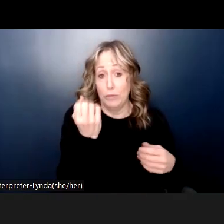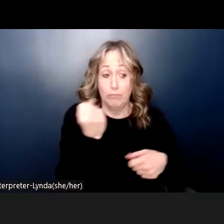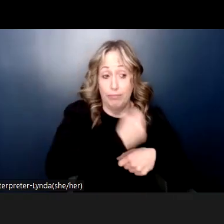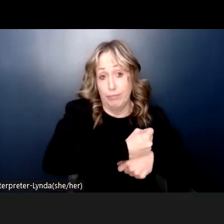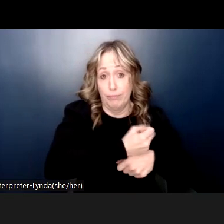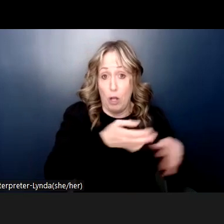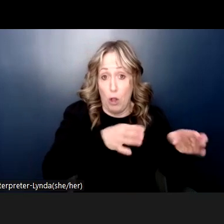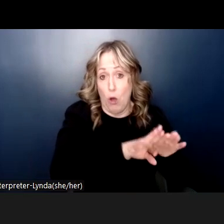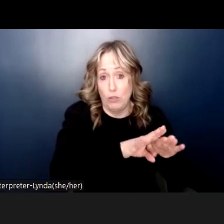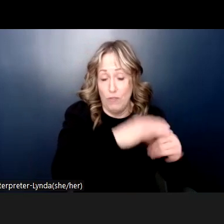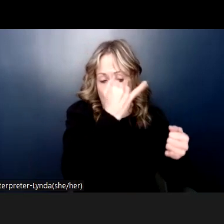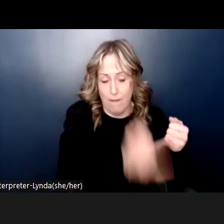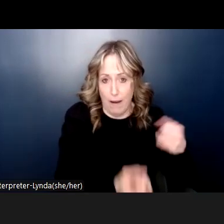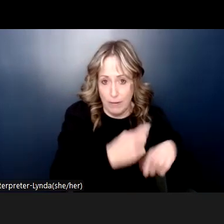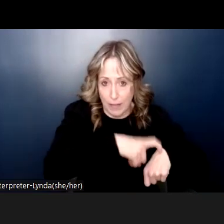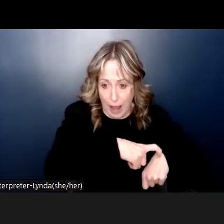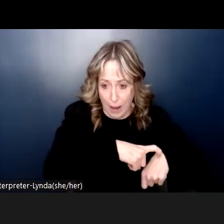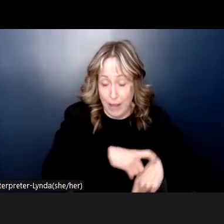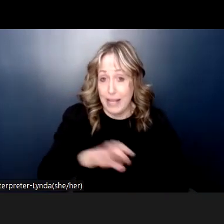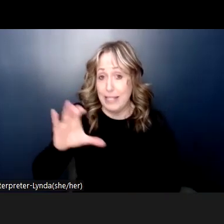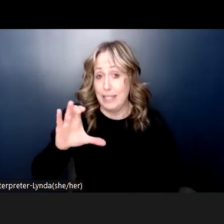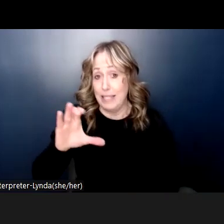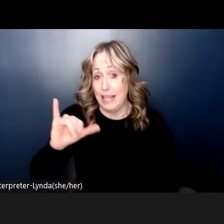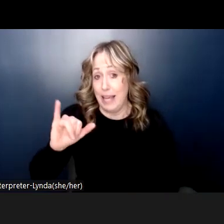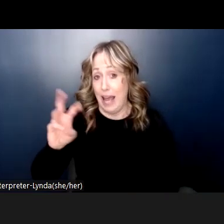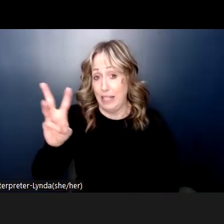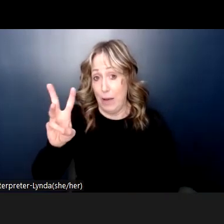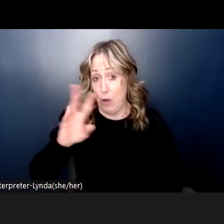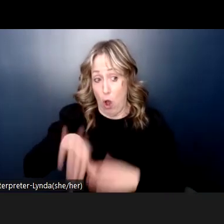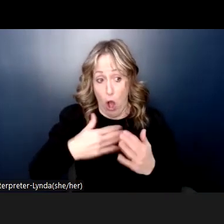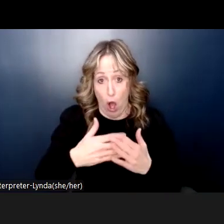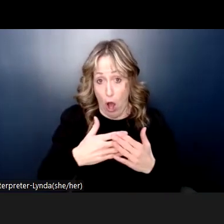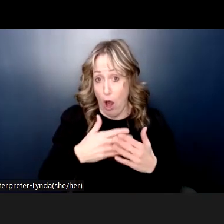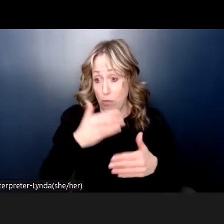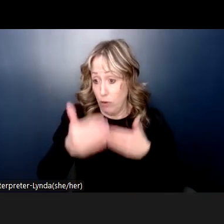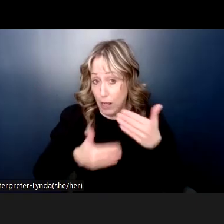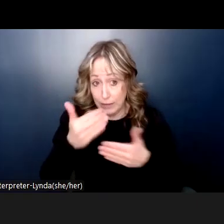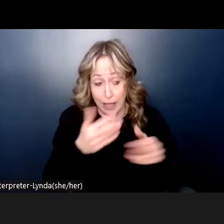And the CIW, once all transactions have been processed, will be updated.